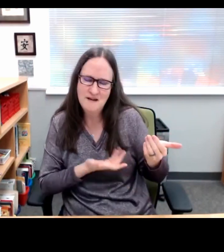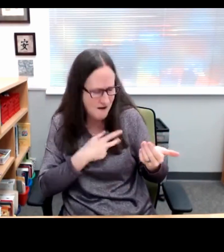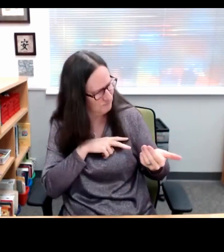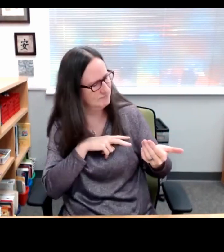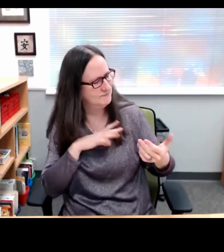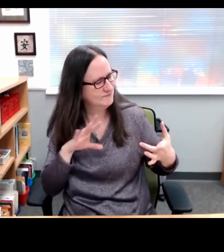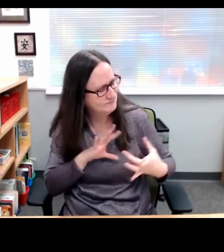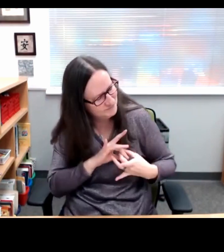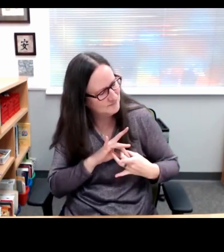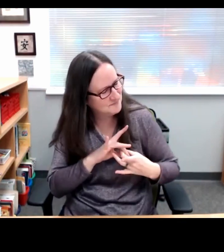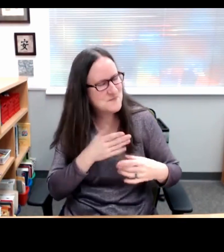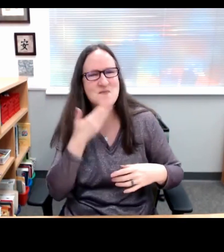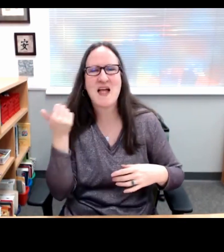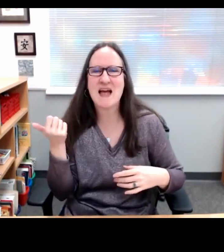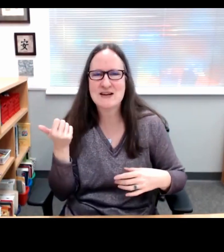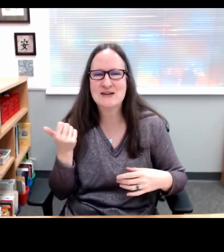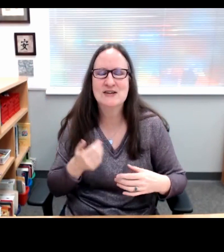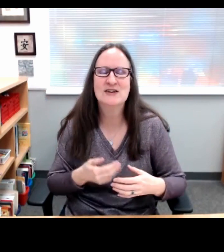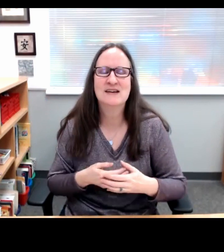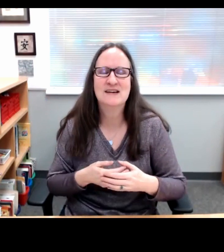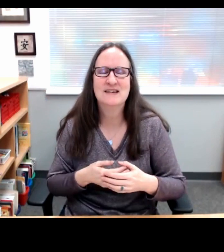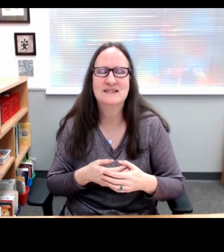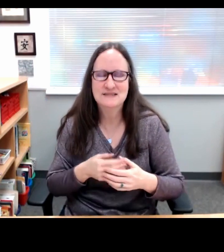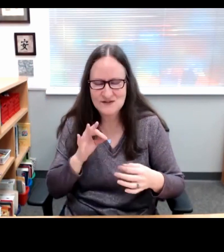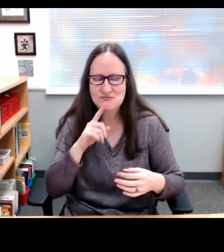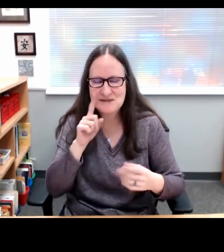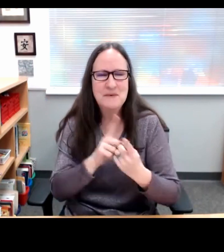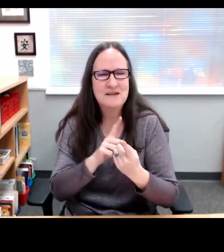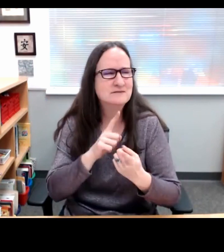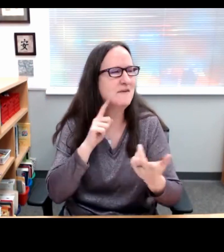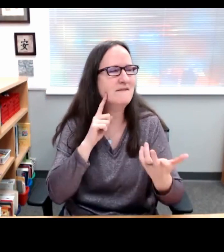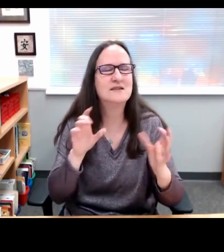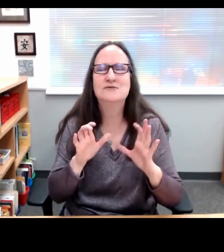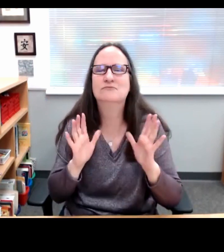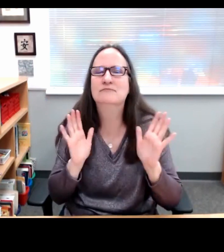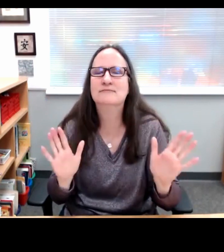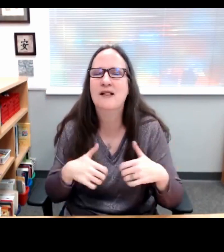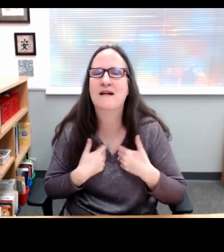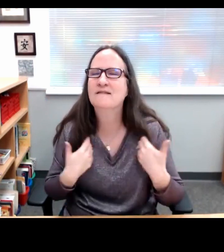they can communicate with their newborn and make that connection a much better, stronger connection